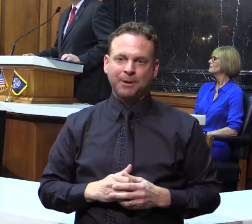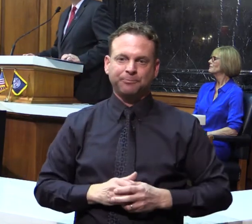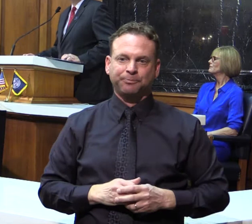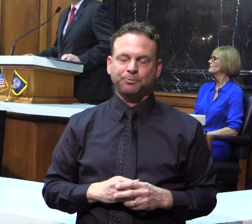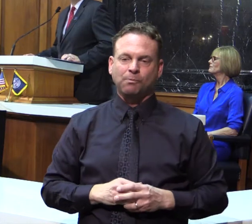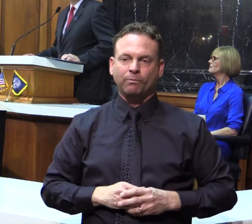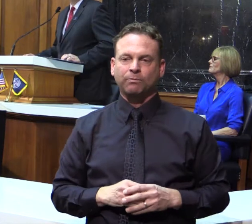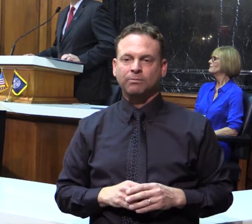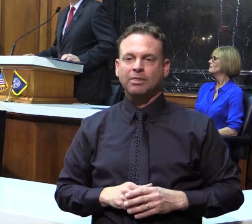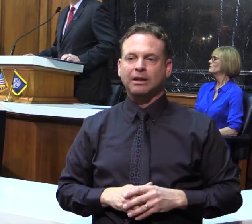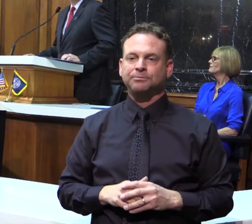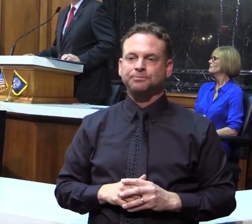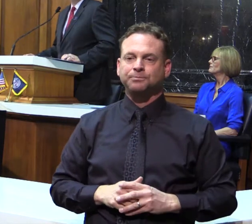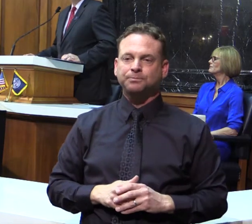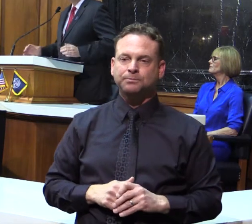global economy.